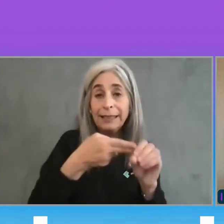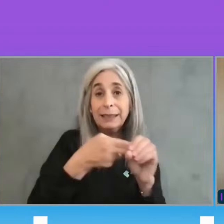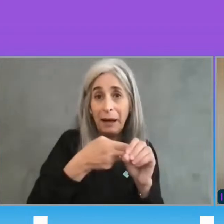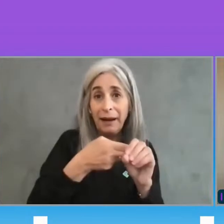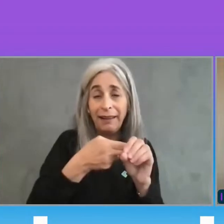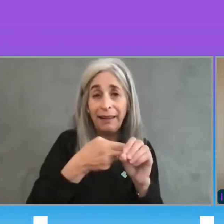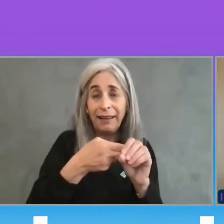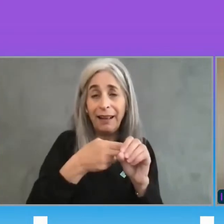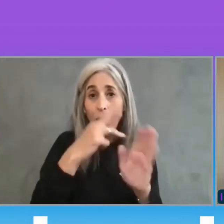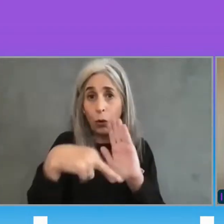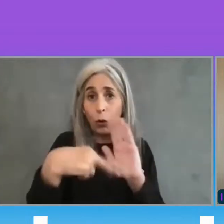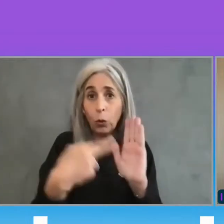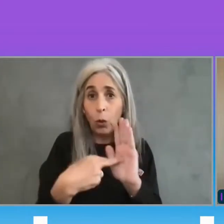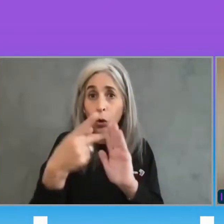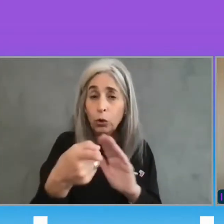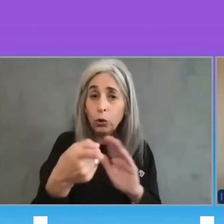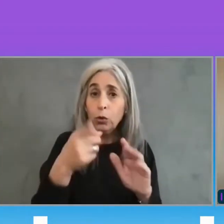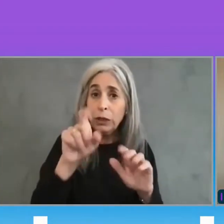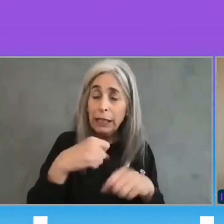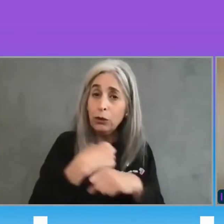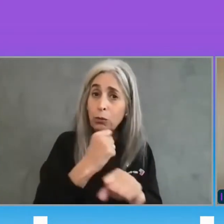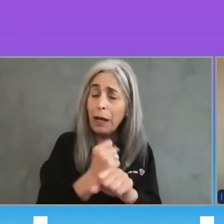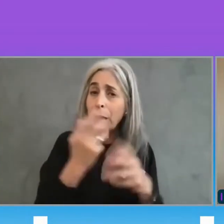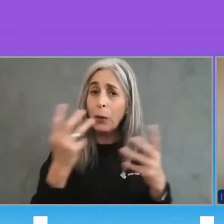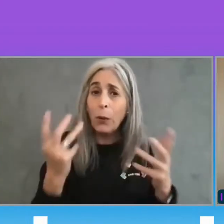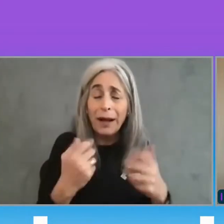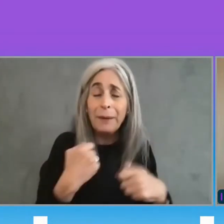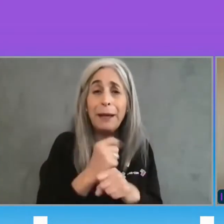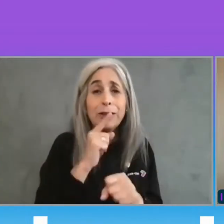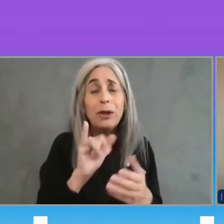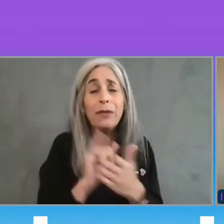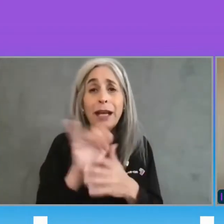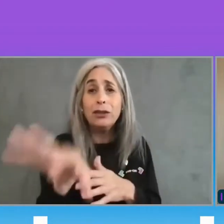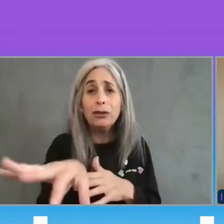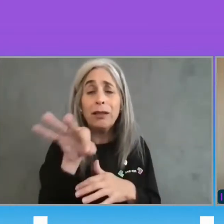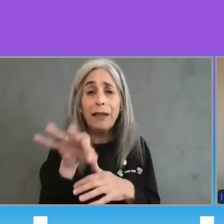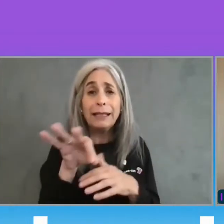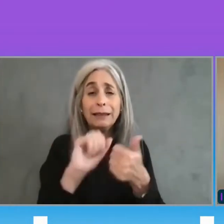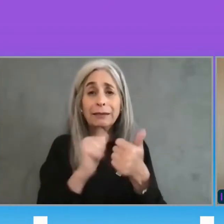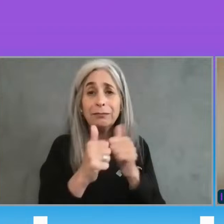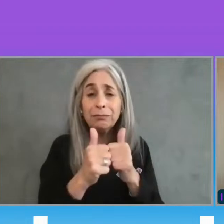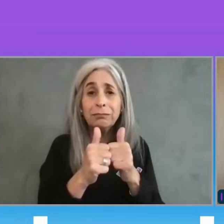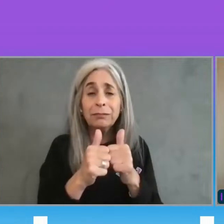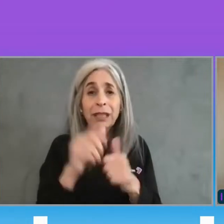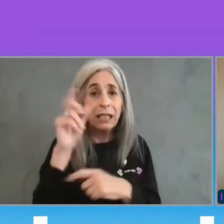participating. The role that you need to make is making sure that